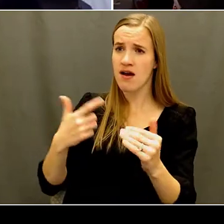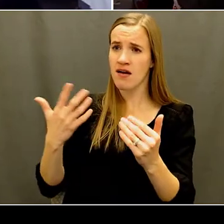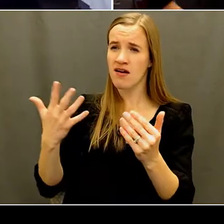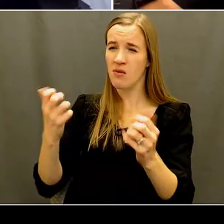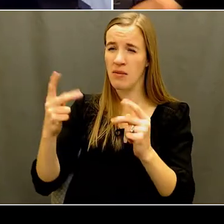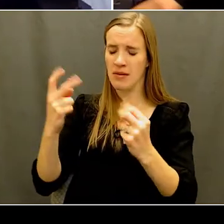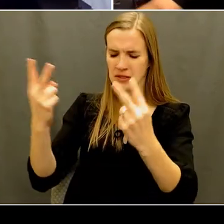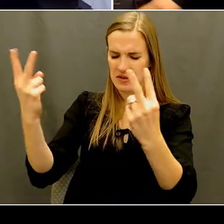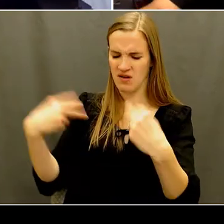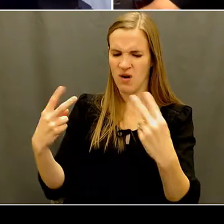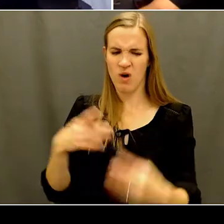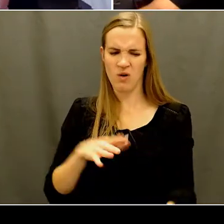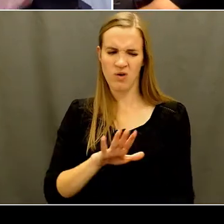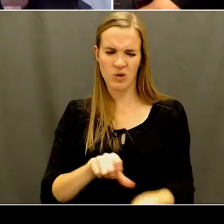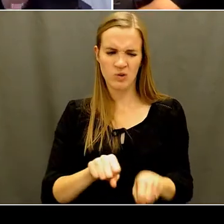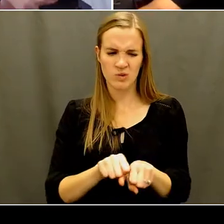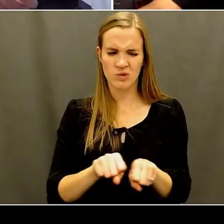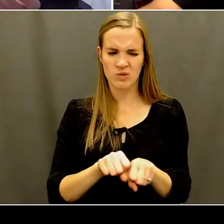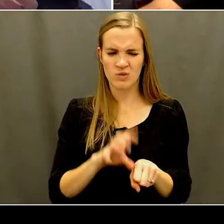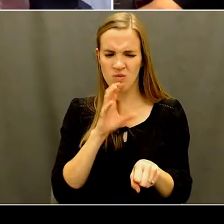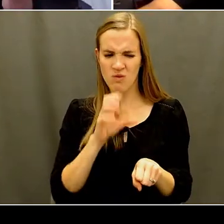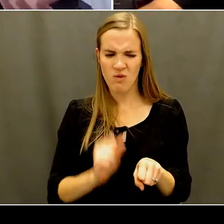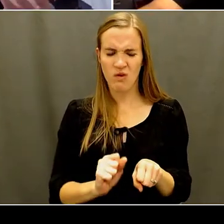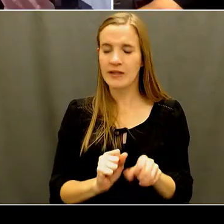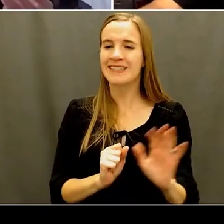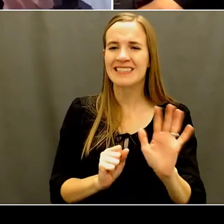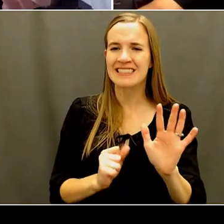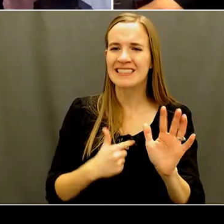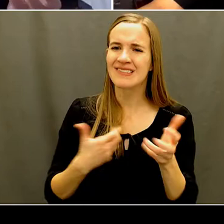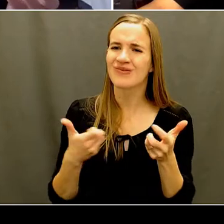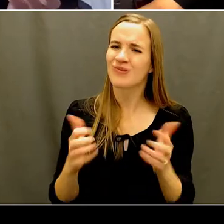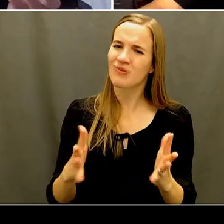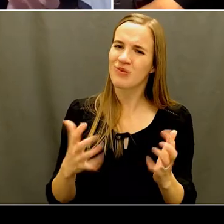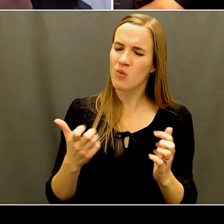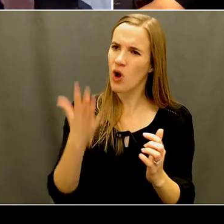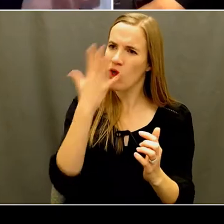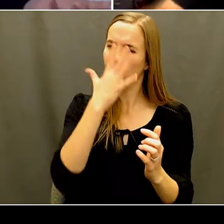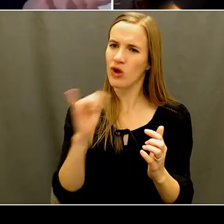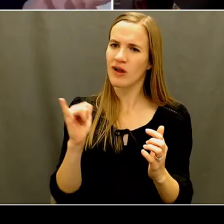started this blog where I would photograph my shoe as I destroyed it.